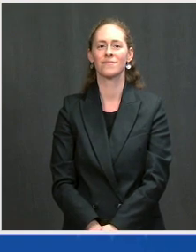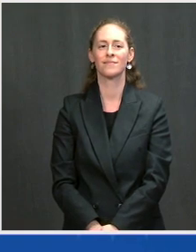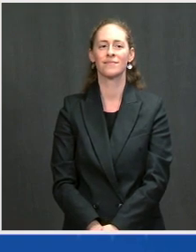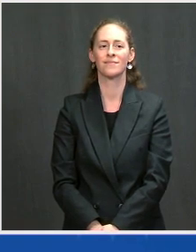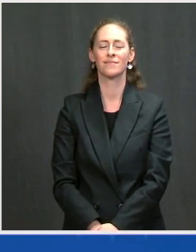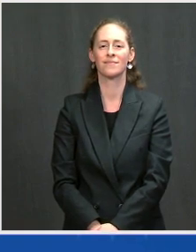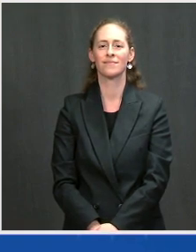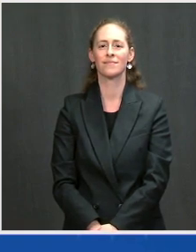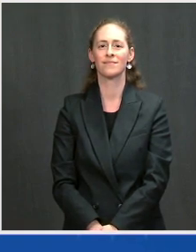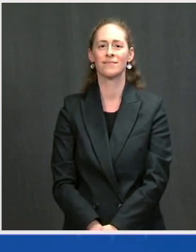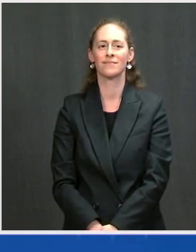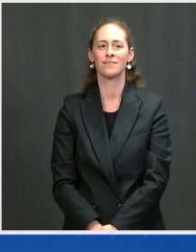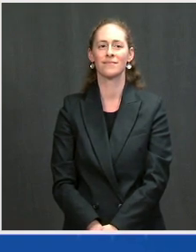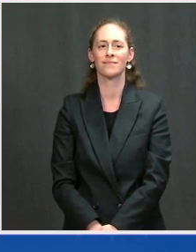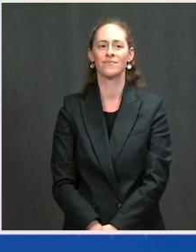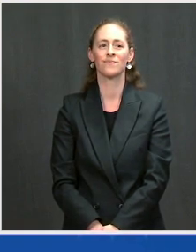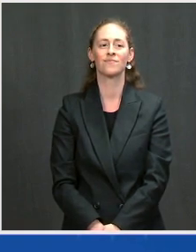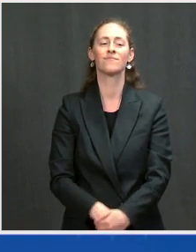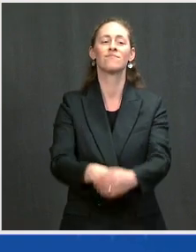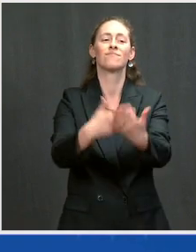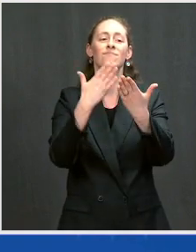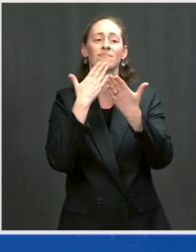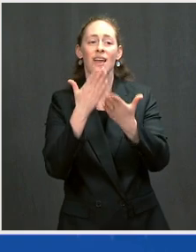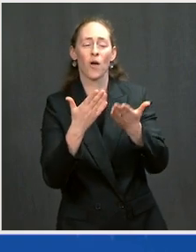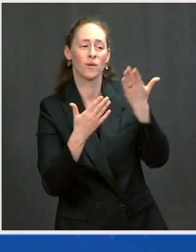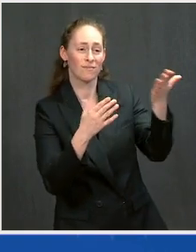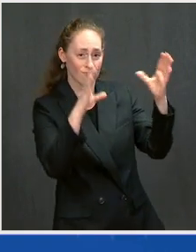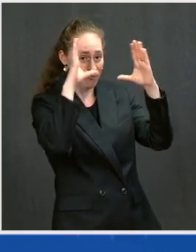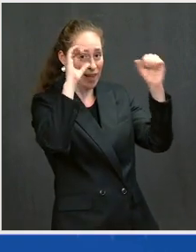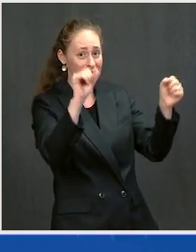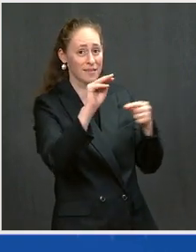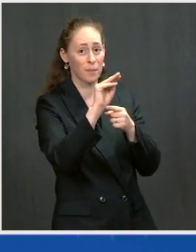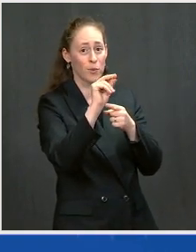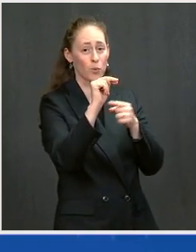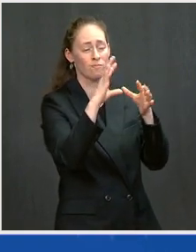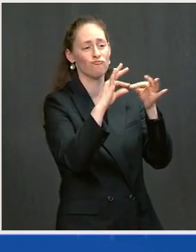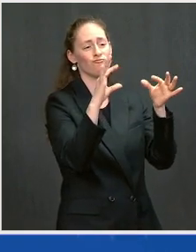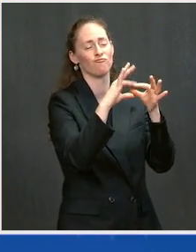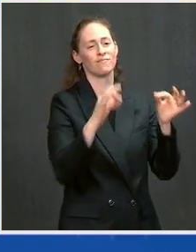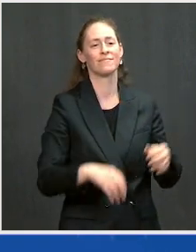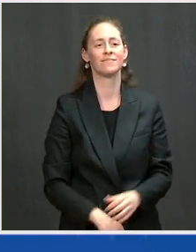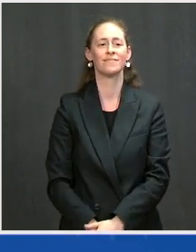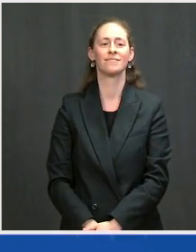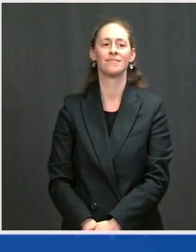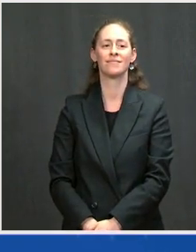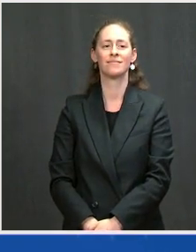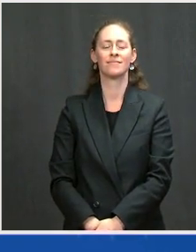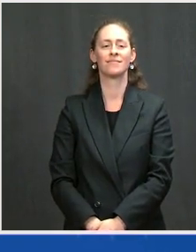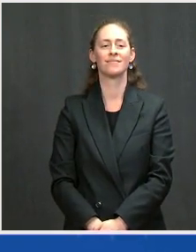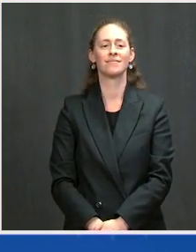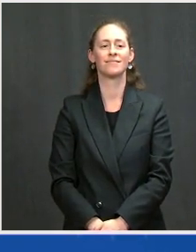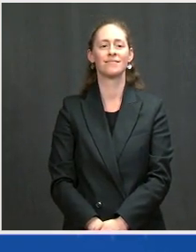President Biden: Well, thank you, President Moon. Now, I'd be remiss if I didn't note that Ralph Puckett's service to our nation